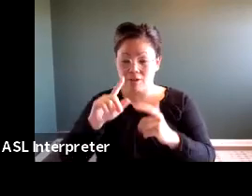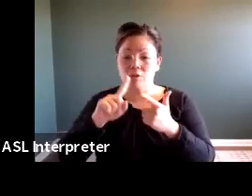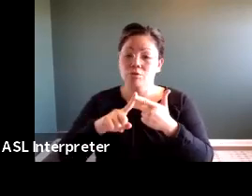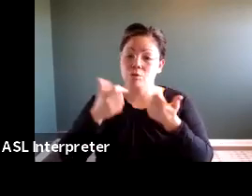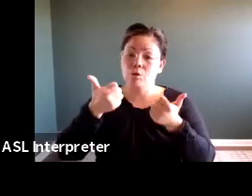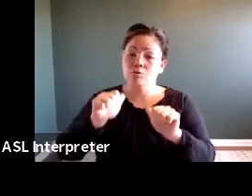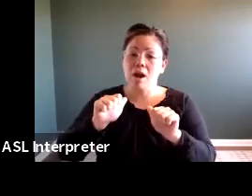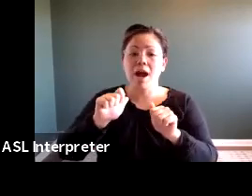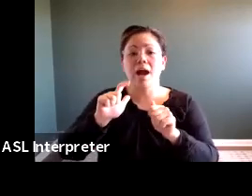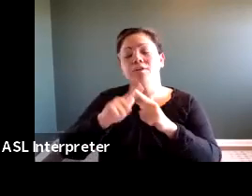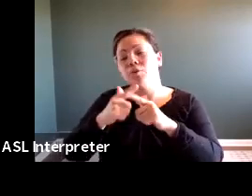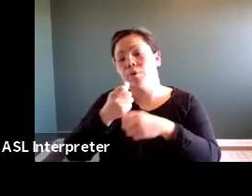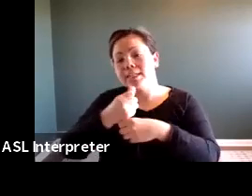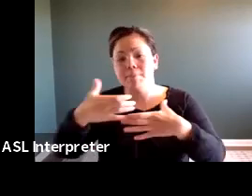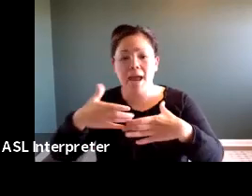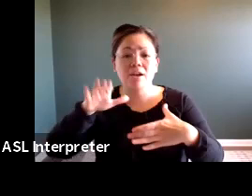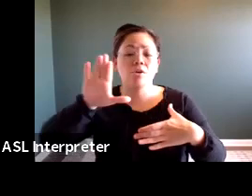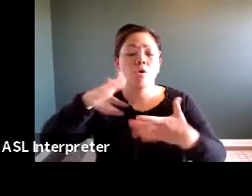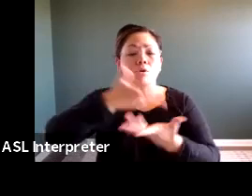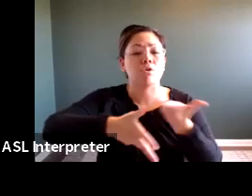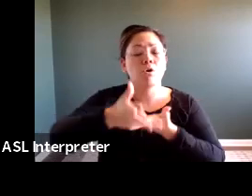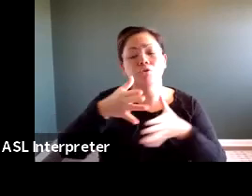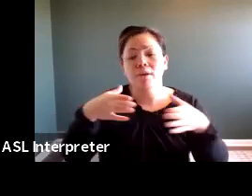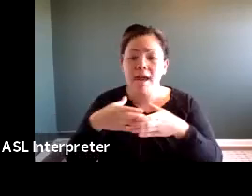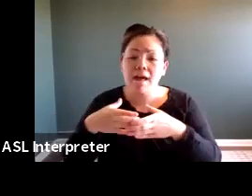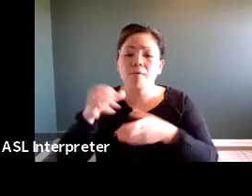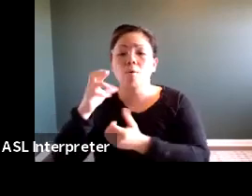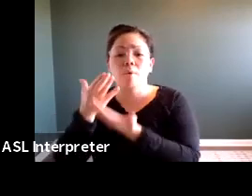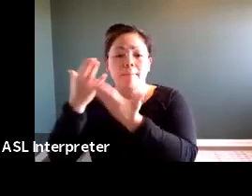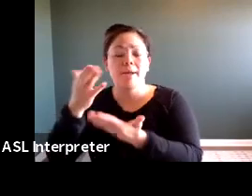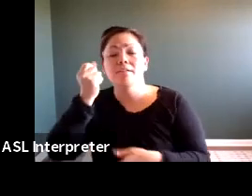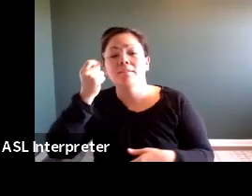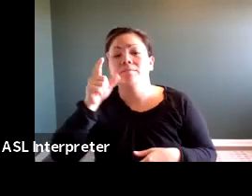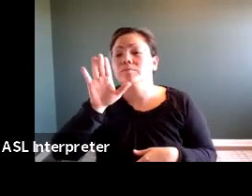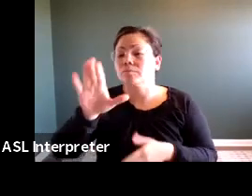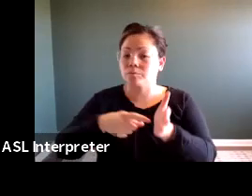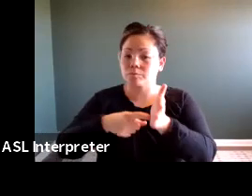for example, your social gatherings or any other recommendations that the requirements have to remain in effect